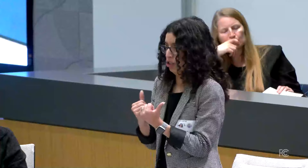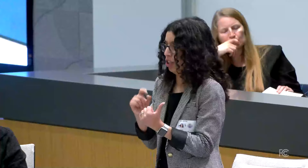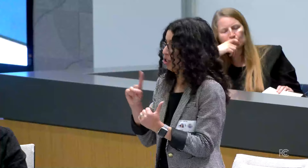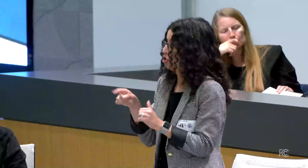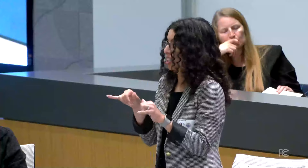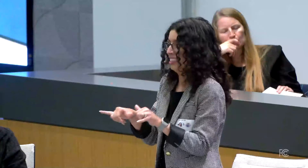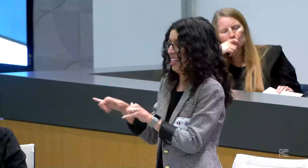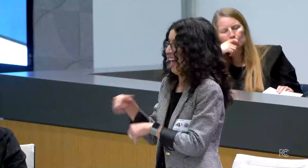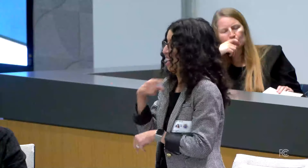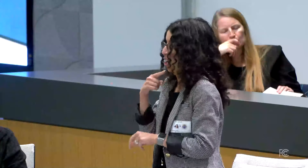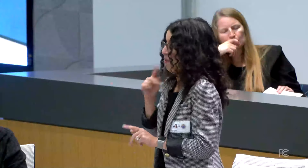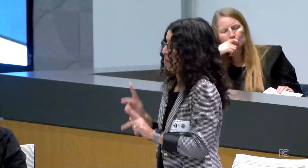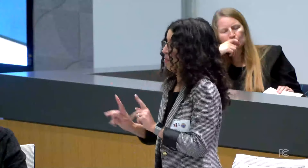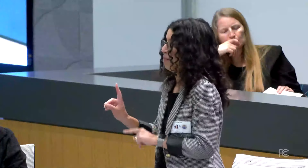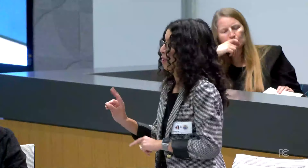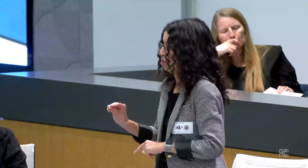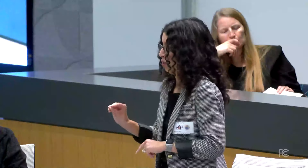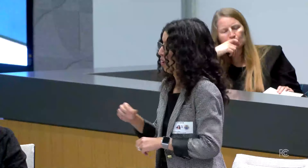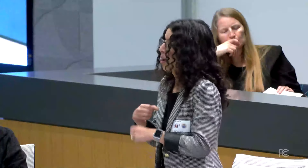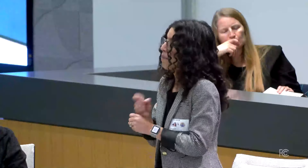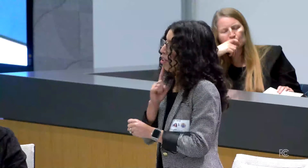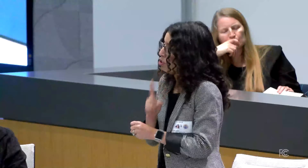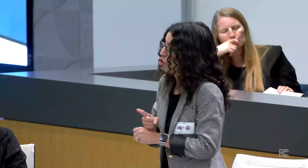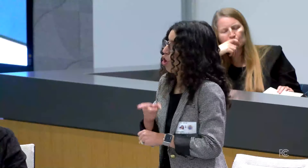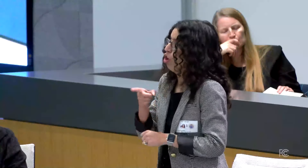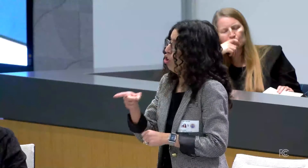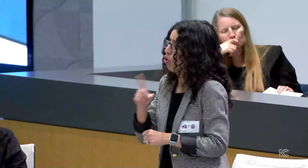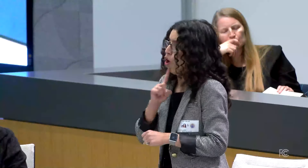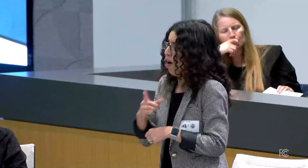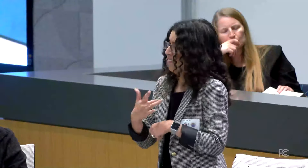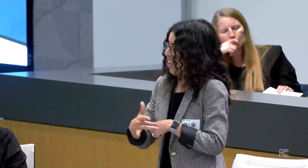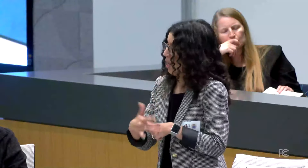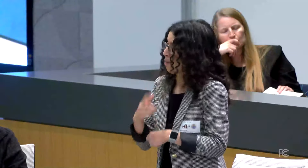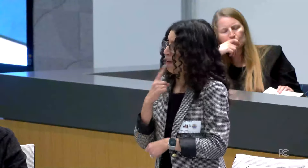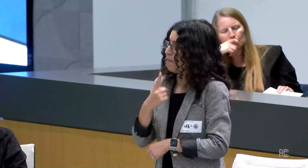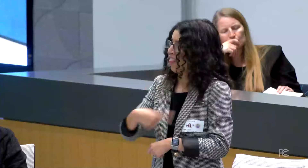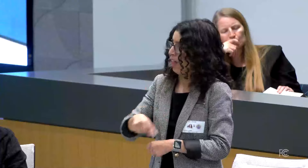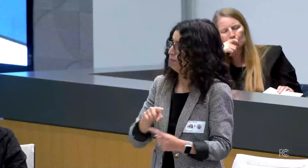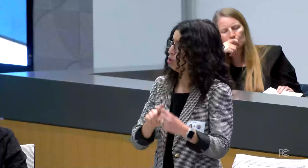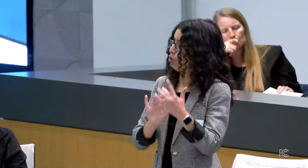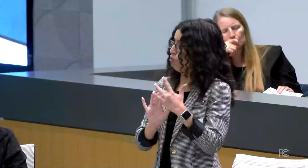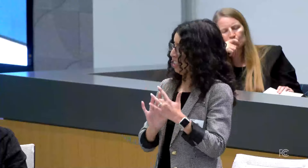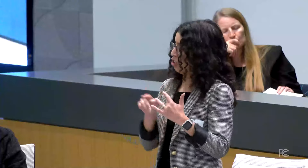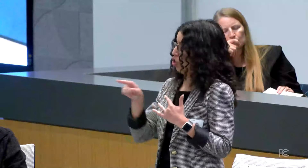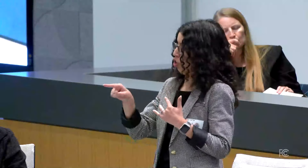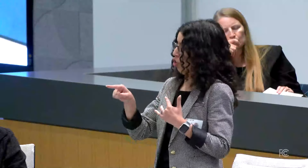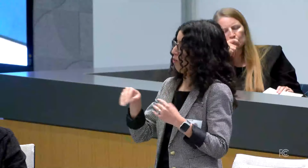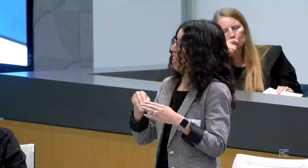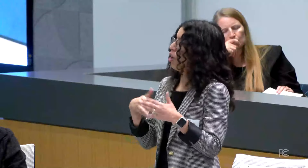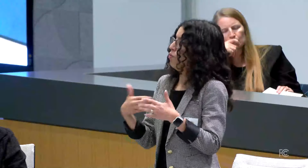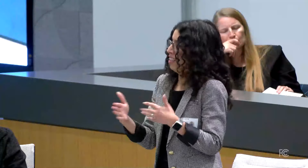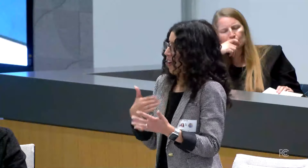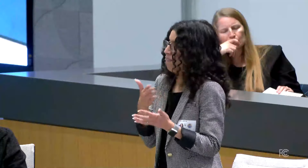IT FUNDS THE ECONOMY. IT CAN RELATE TO HEALTH. PUBLIC BENEFITS. DEAF AND HARD-OF-HEARING PEOPLE HAVE QUESTIONS.